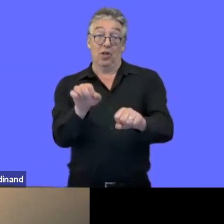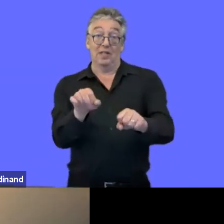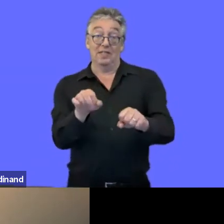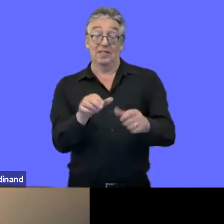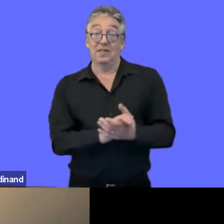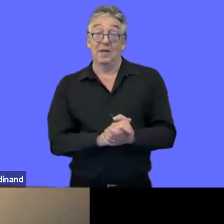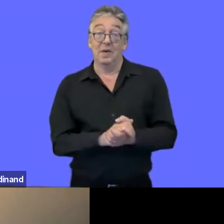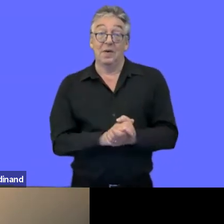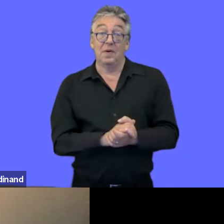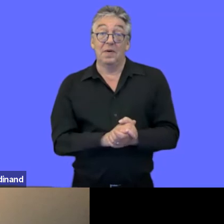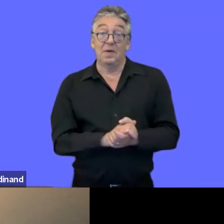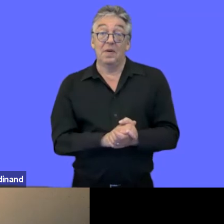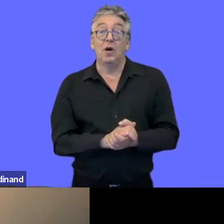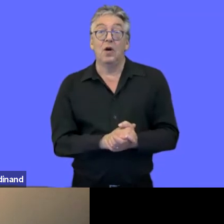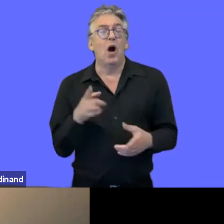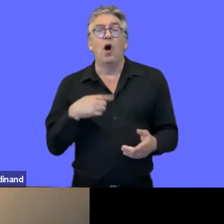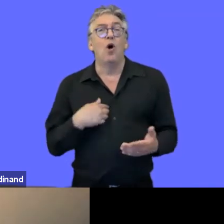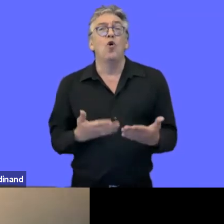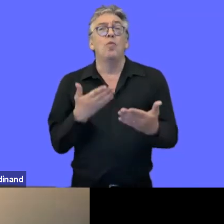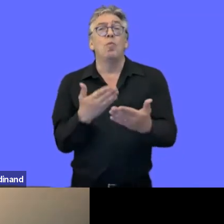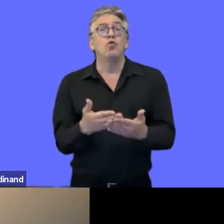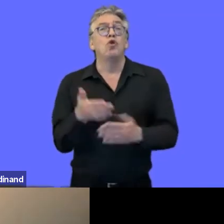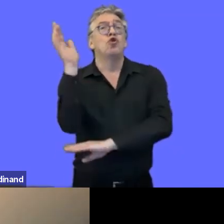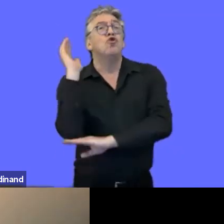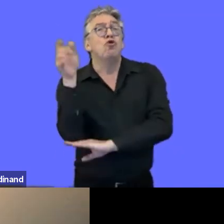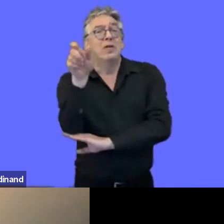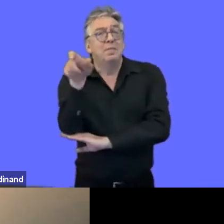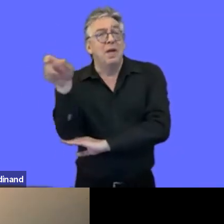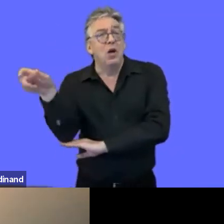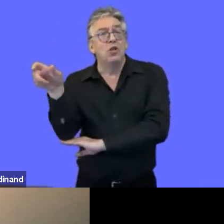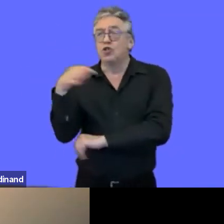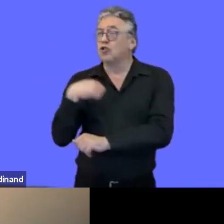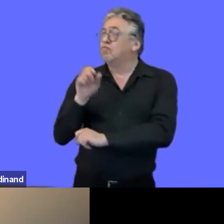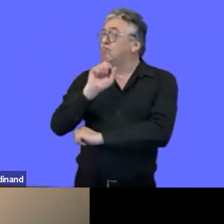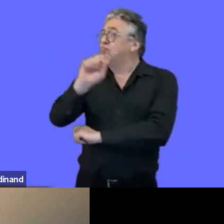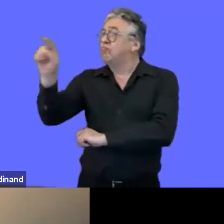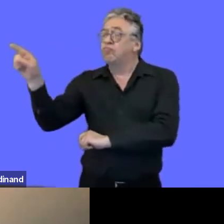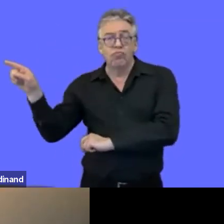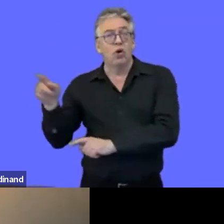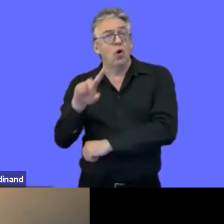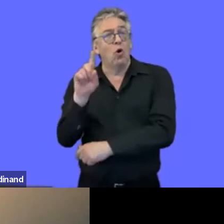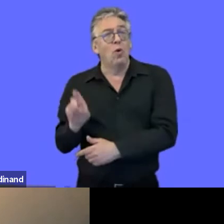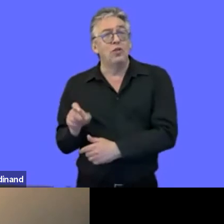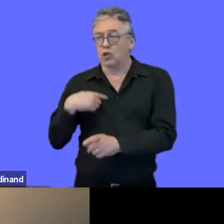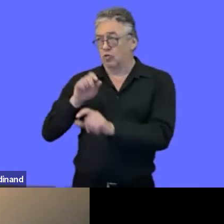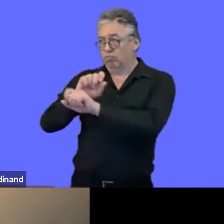I suggest sending them to speakers and then we will collect the replies in the document to send to everyone.